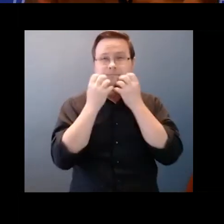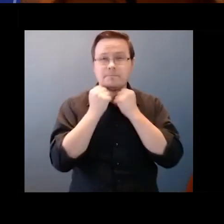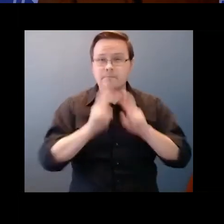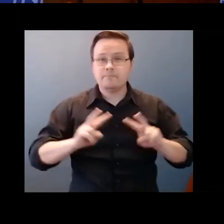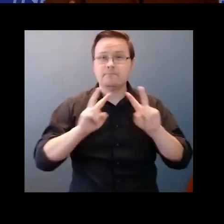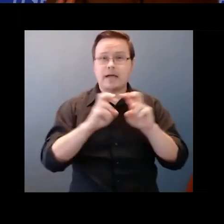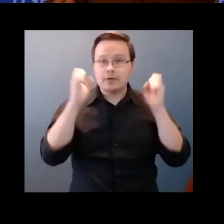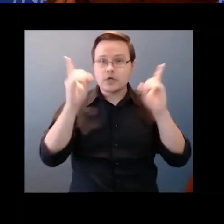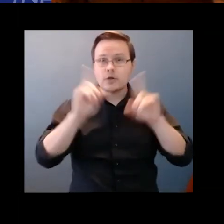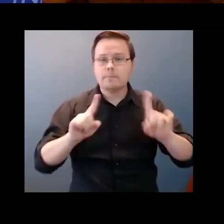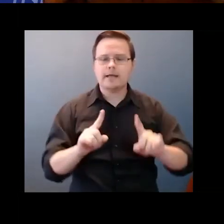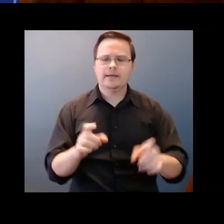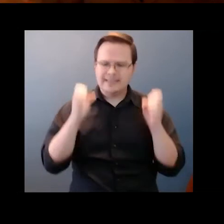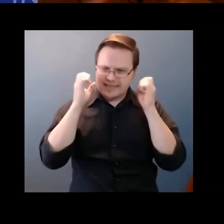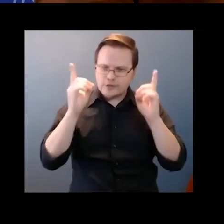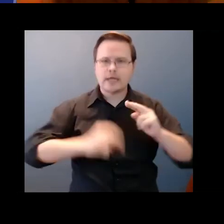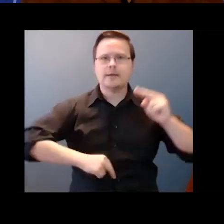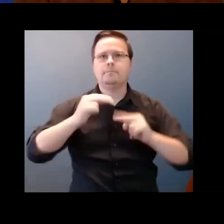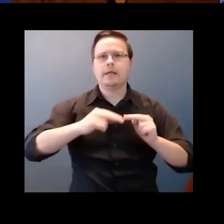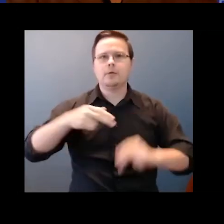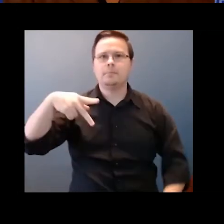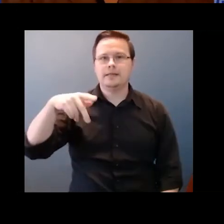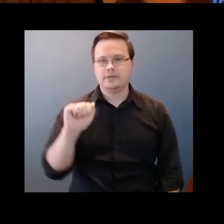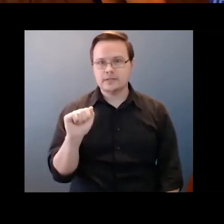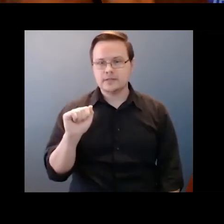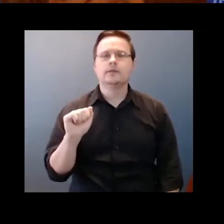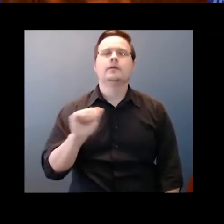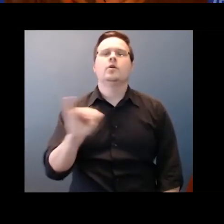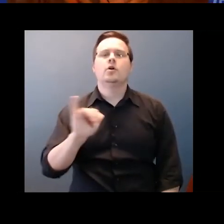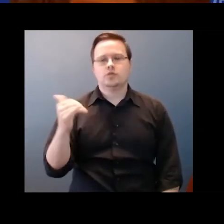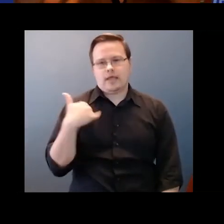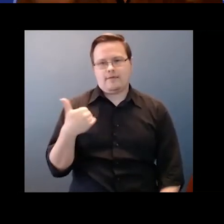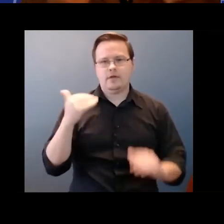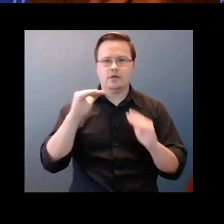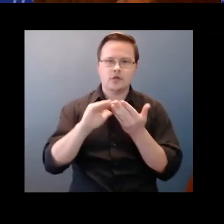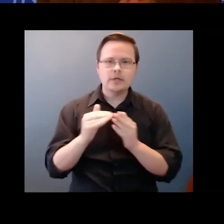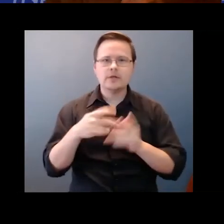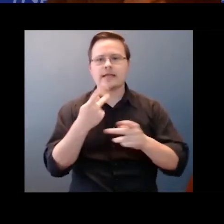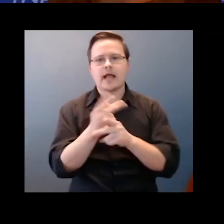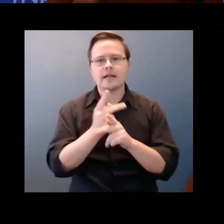build political agency. And we also have these community forums as sites of dialogue where people would say things like way aren't